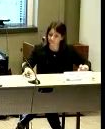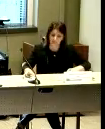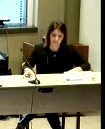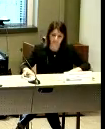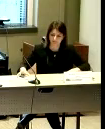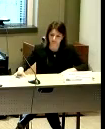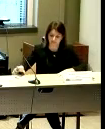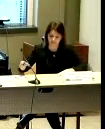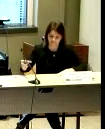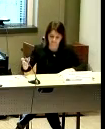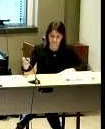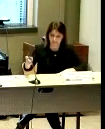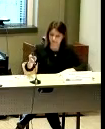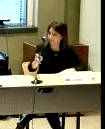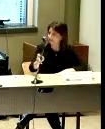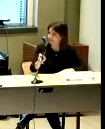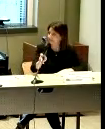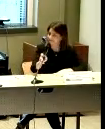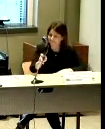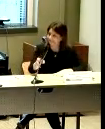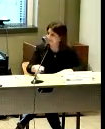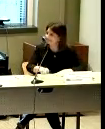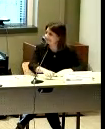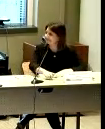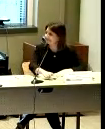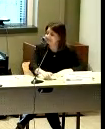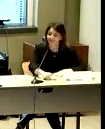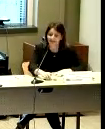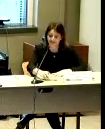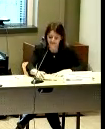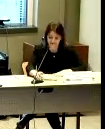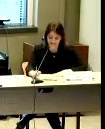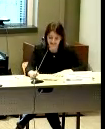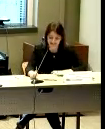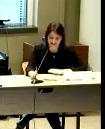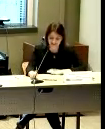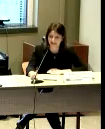And so, Dr. Cohen, it's a pleasure to have you here, and you have the floor. Thank you, David.